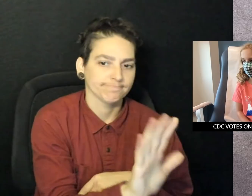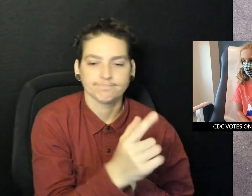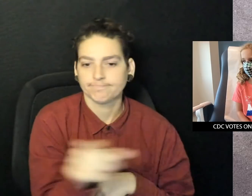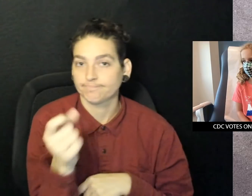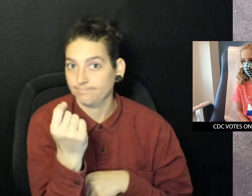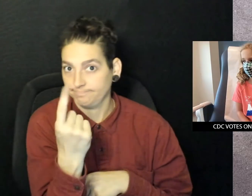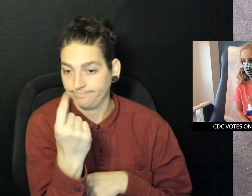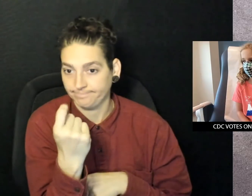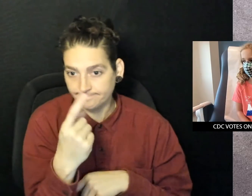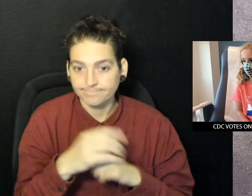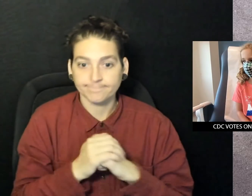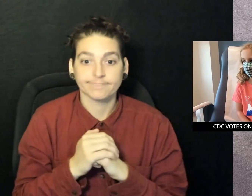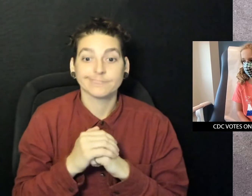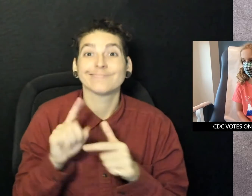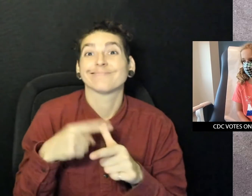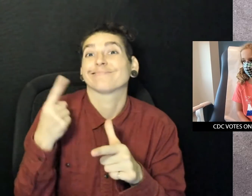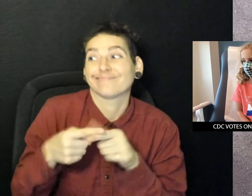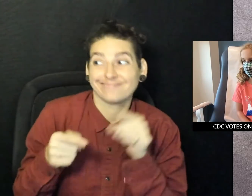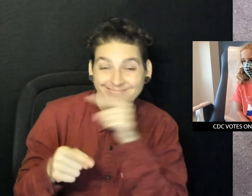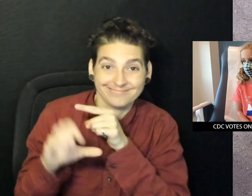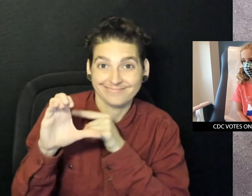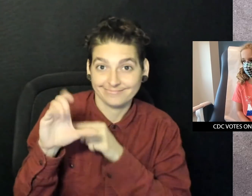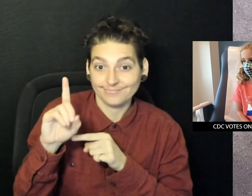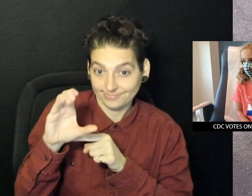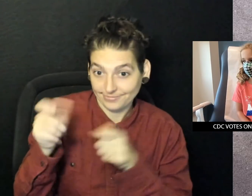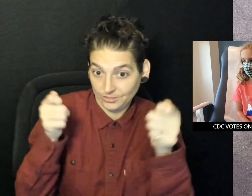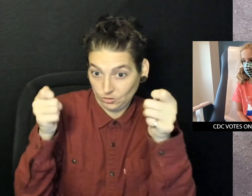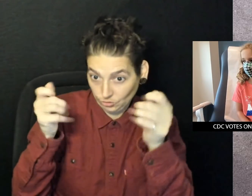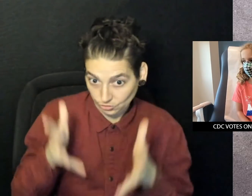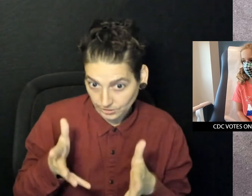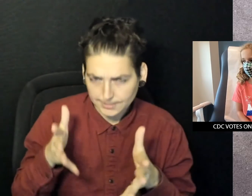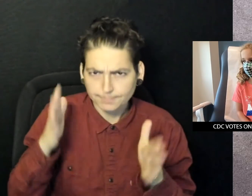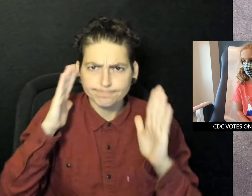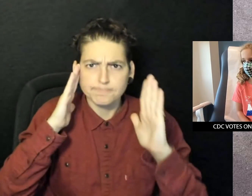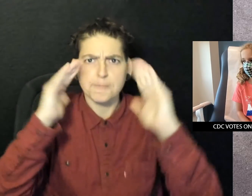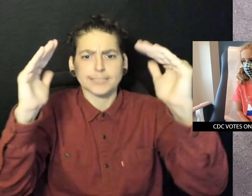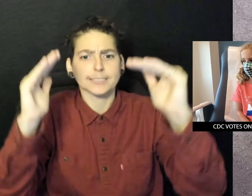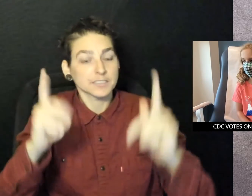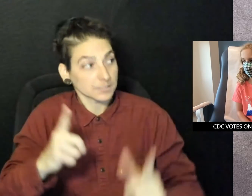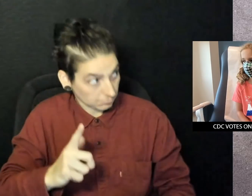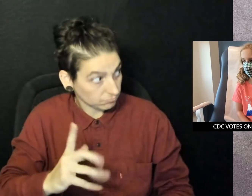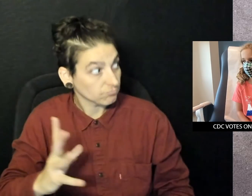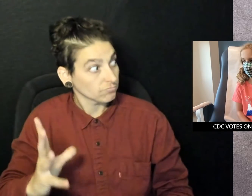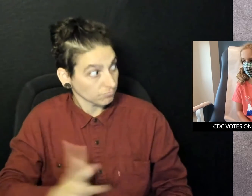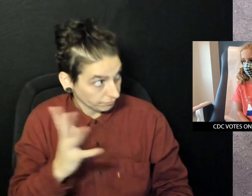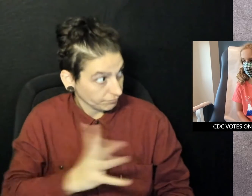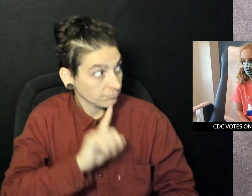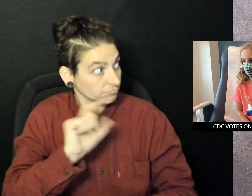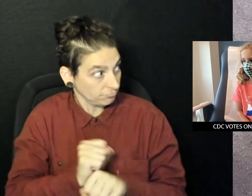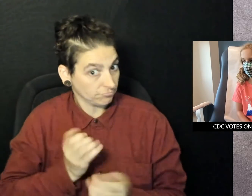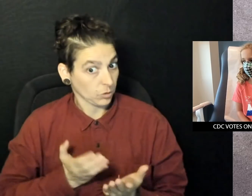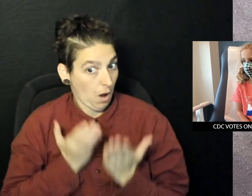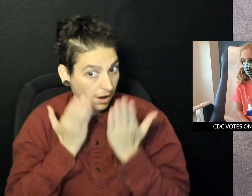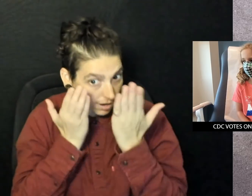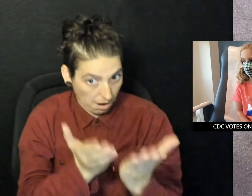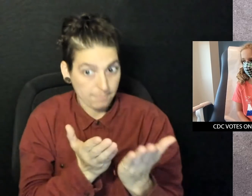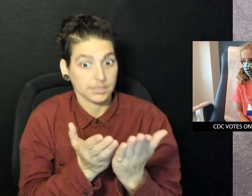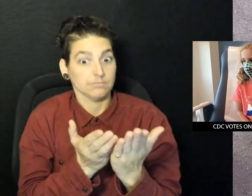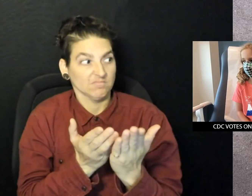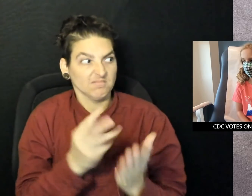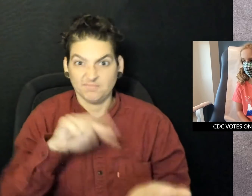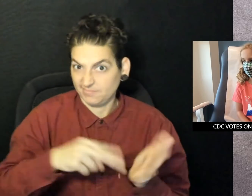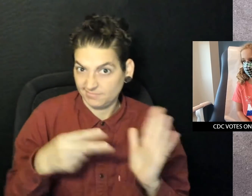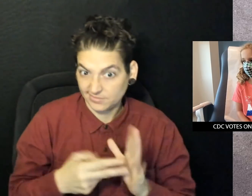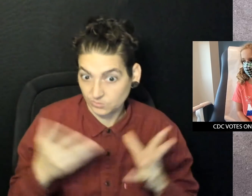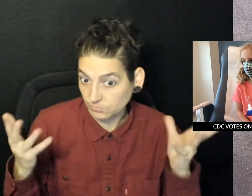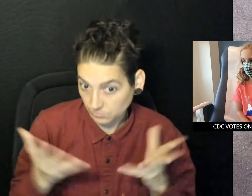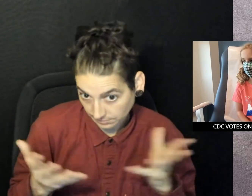for kids 5 to 11 years old then the CDC director is expected to officially recommended it which